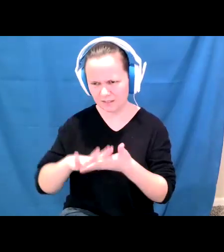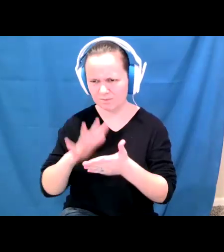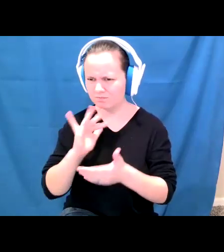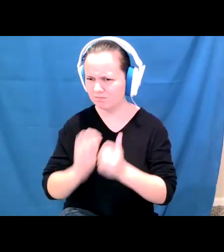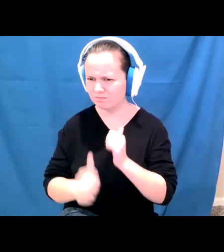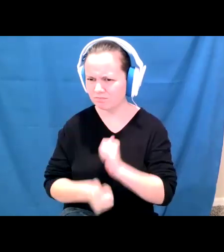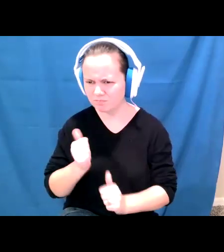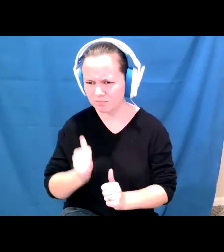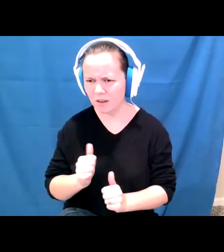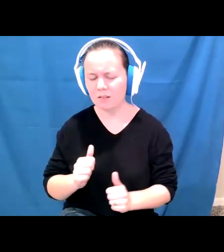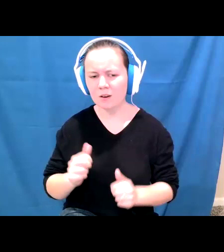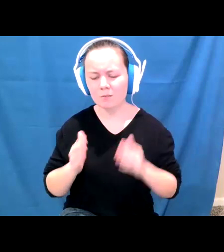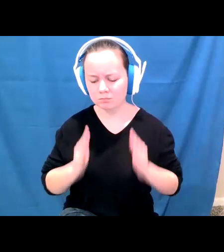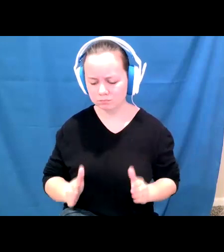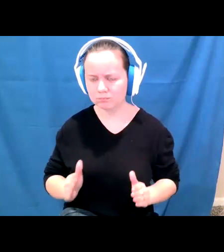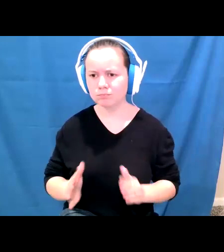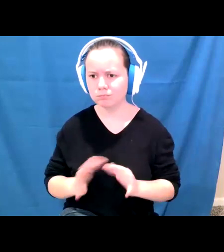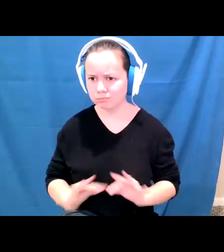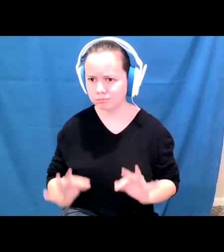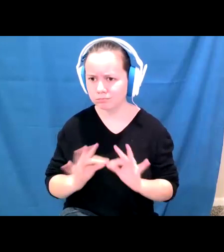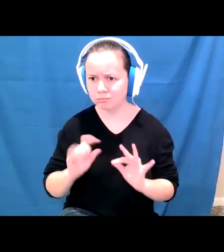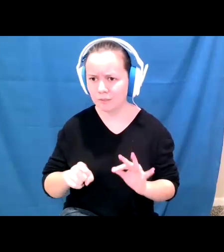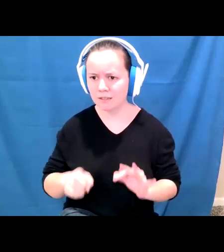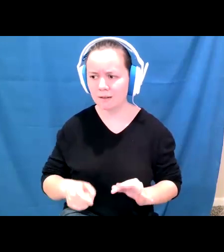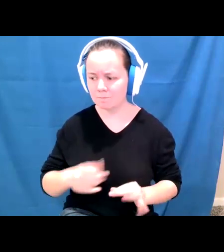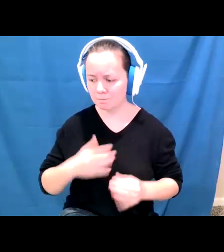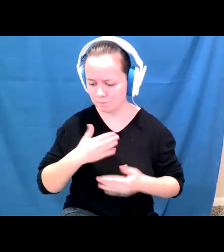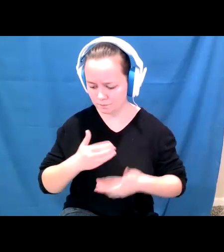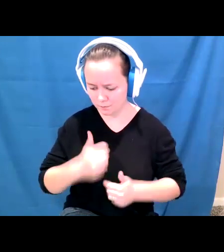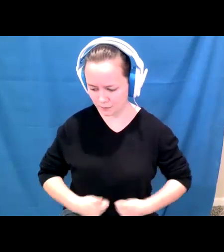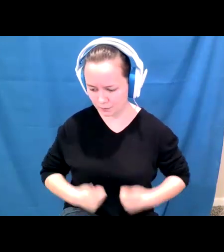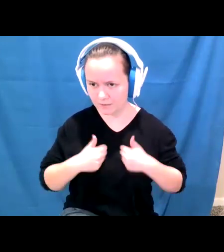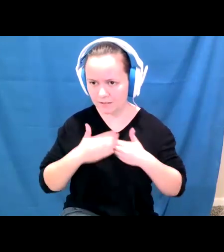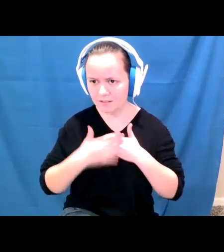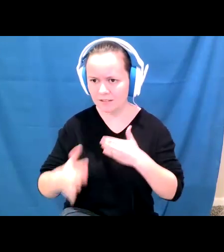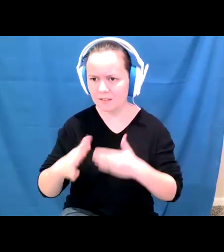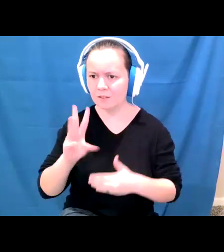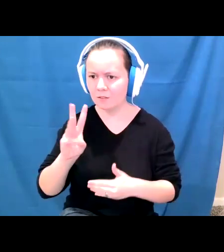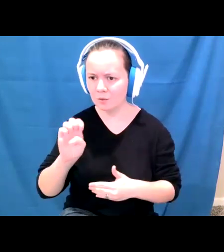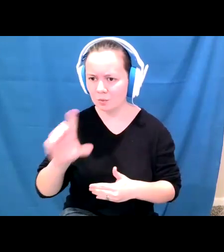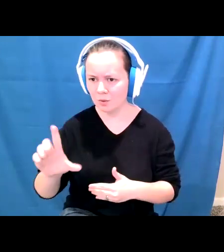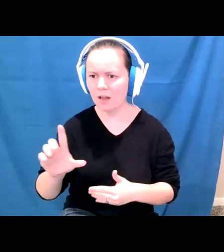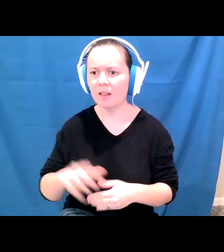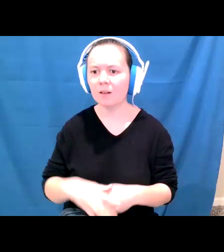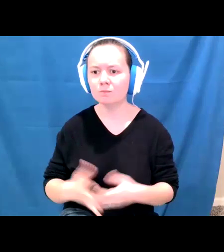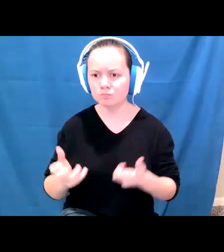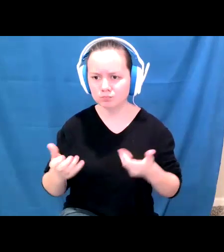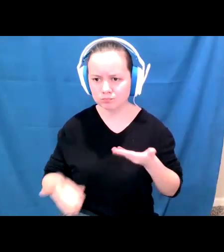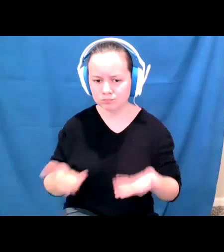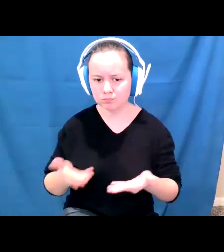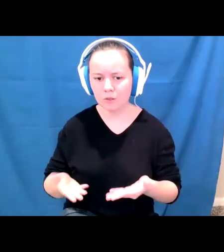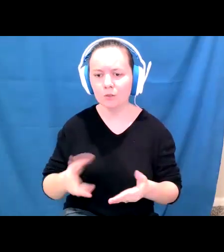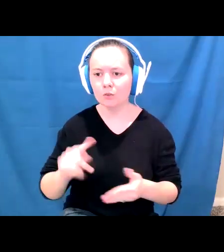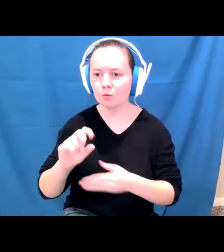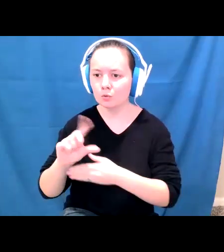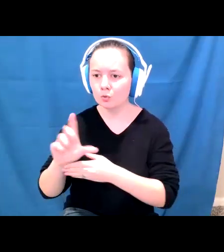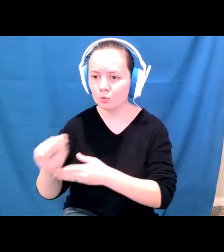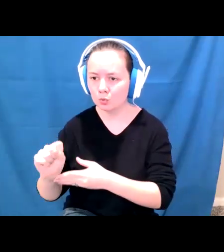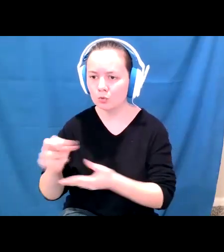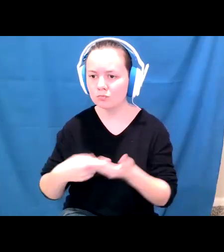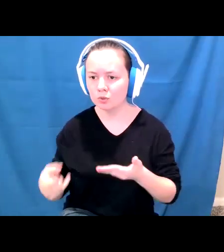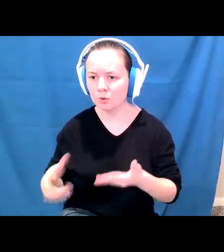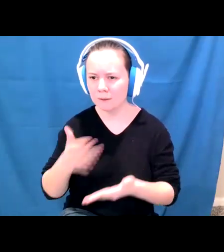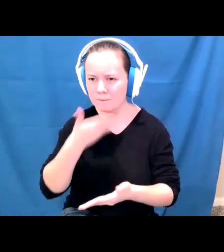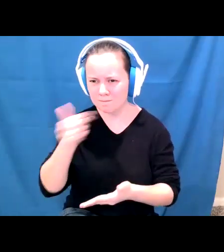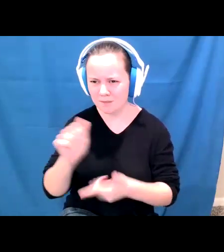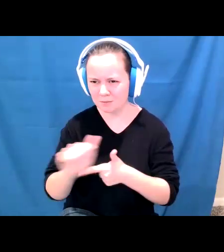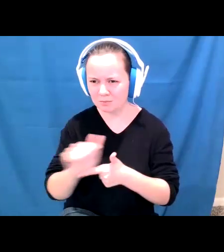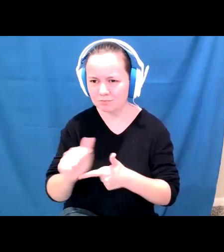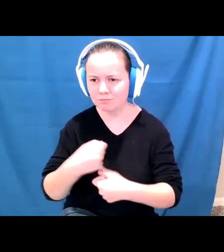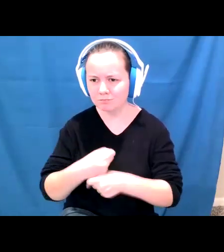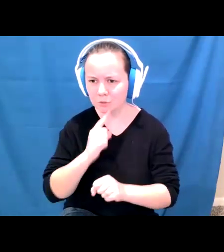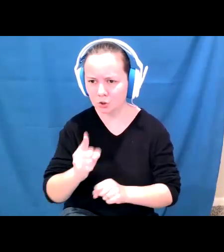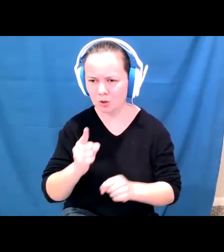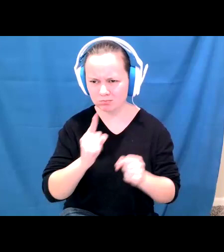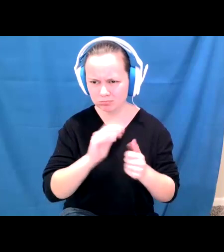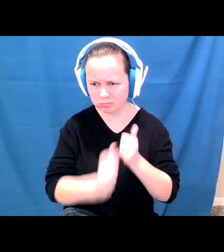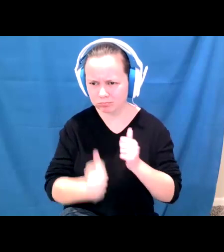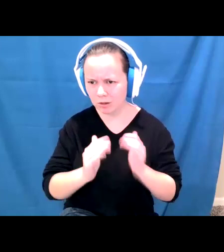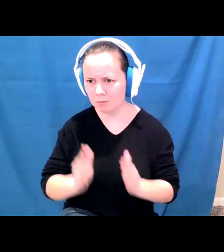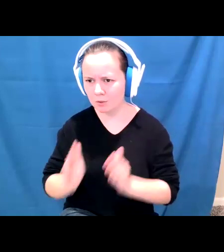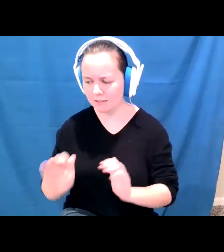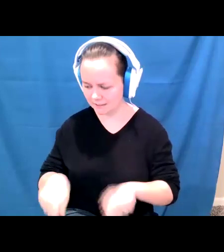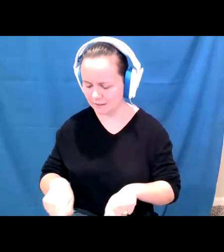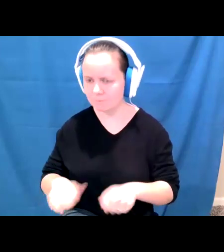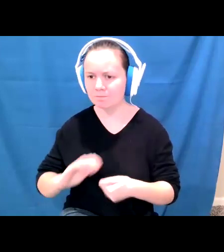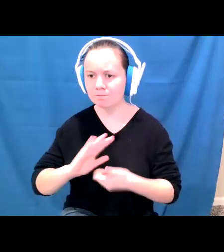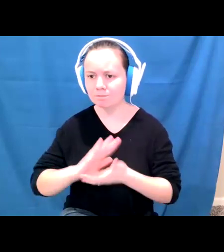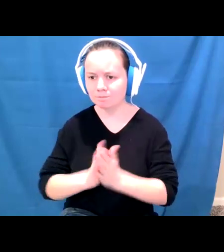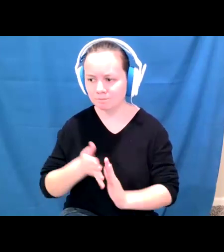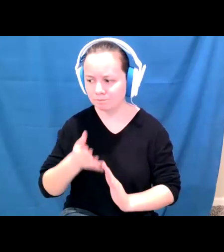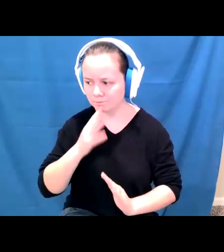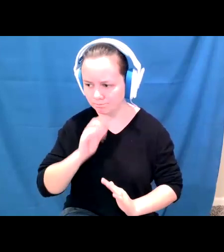For nearly 75 years, we've worked to deliver the resources, tools, best practices, and advocacy our nation needs to ensure every person can age and live with dignity, security, and purpose.